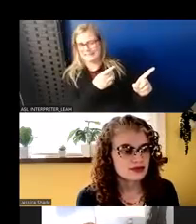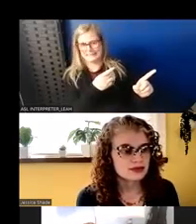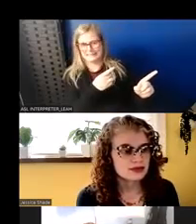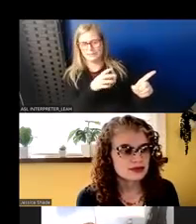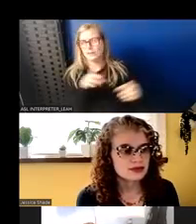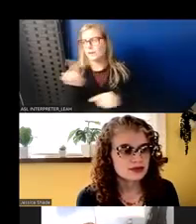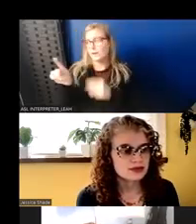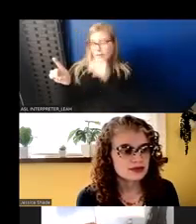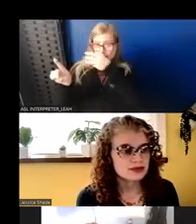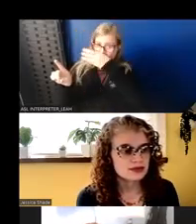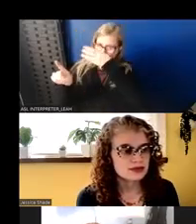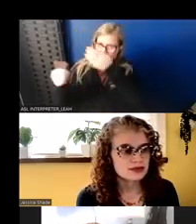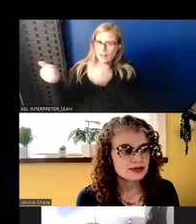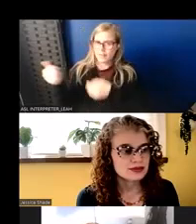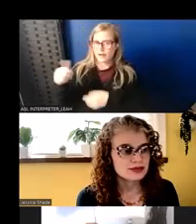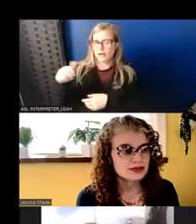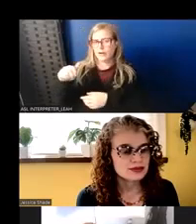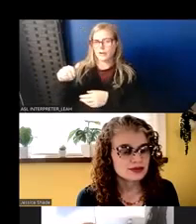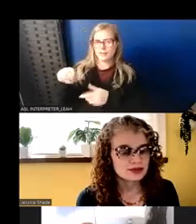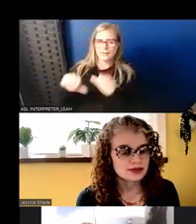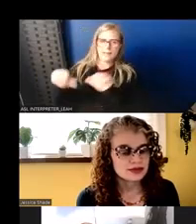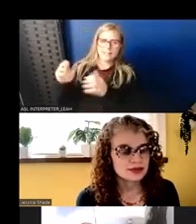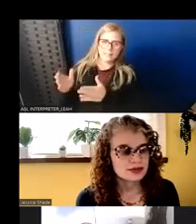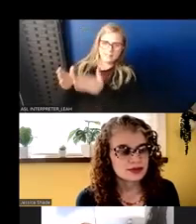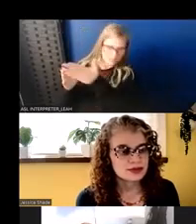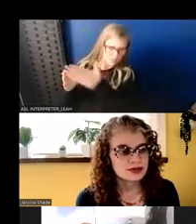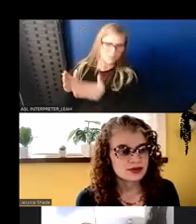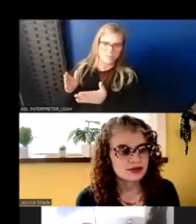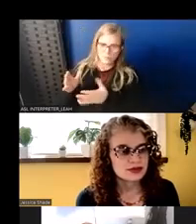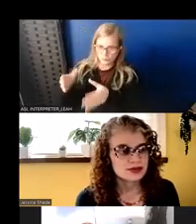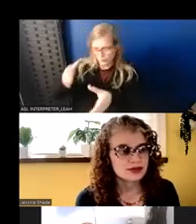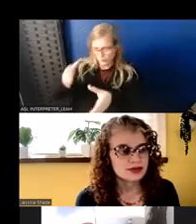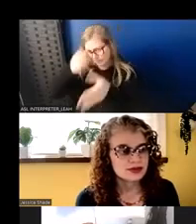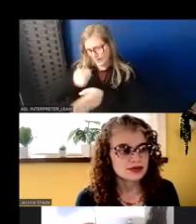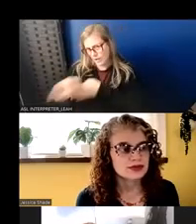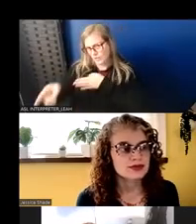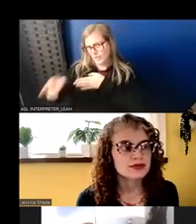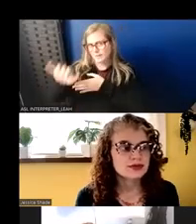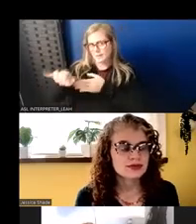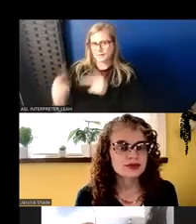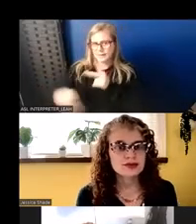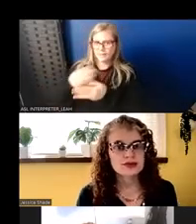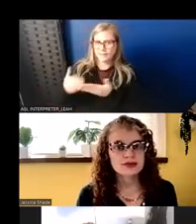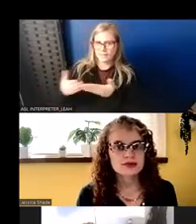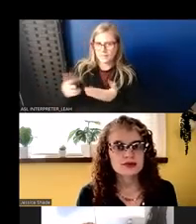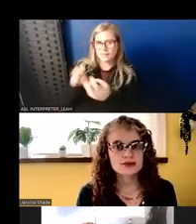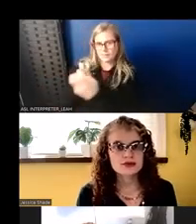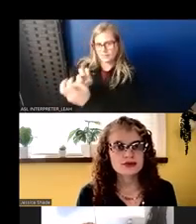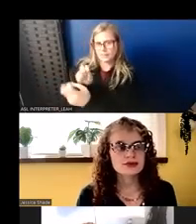these kinds of things can be very helpful. We also use these types of interviews and focus groups to